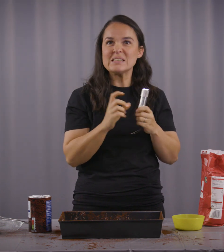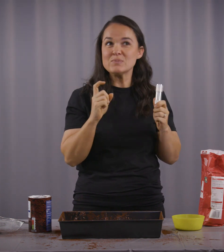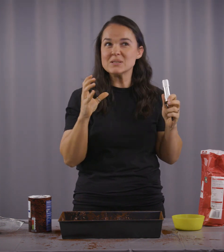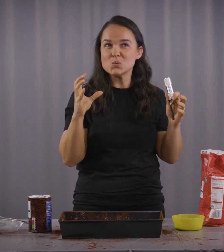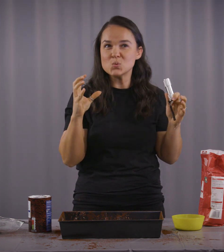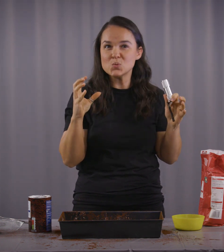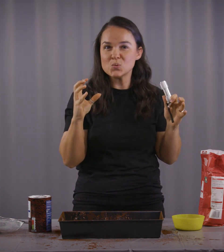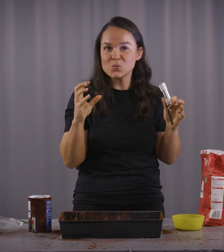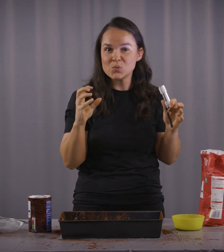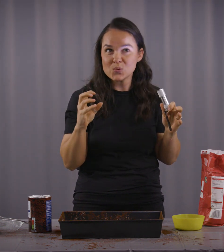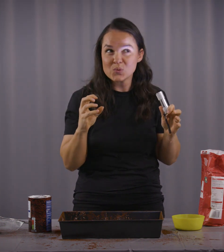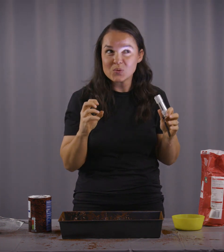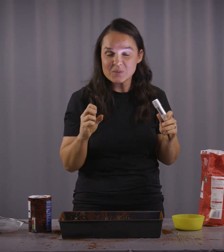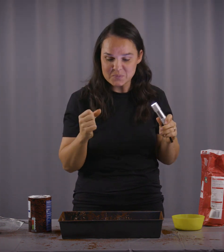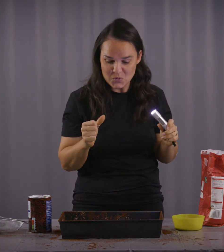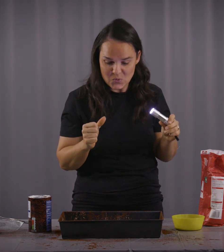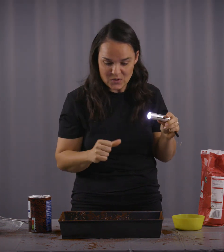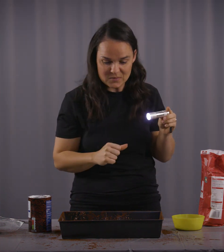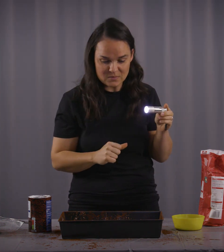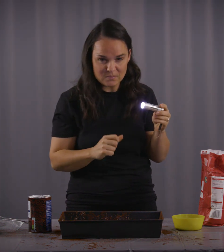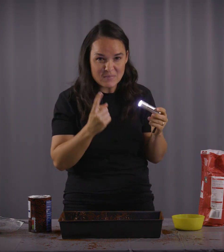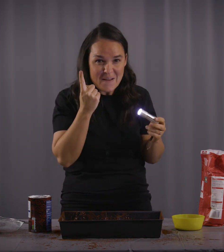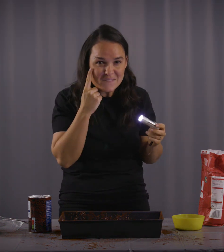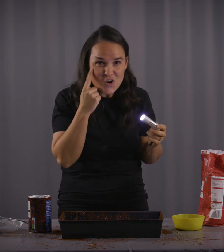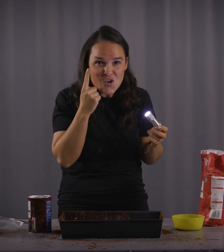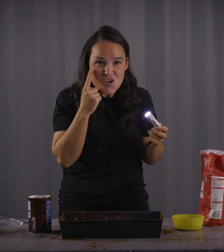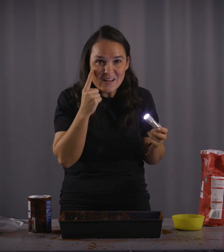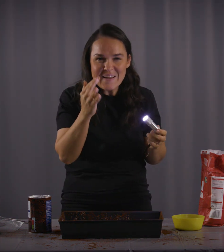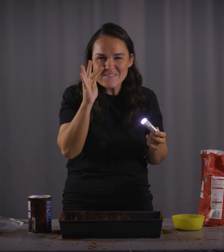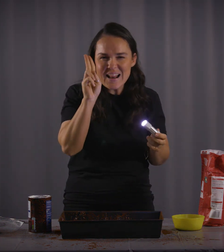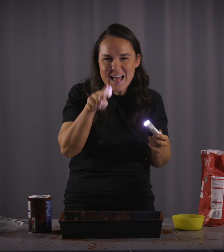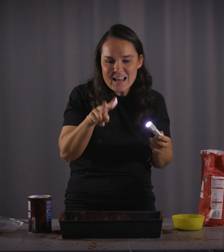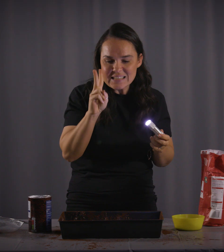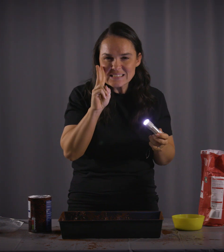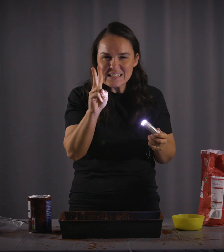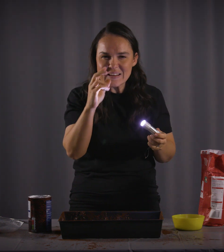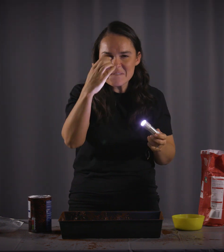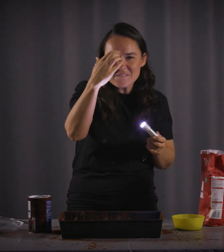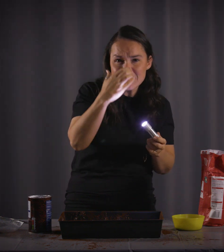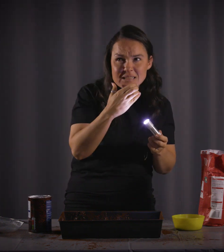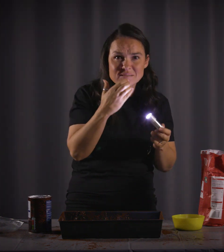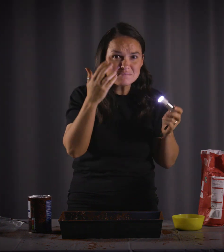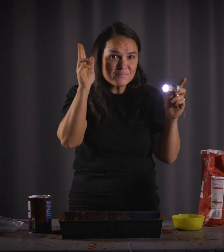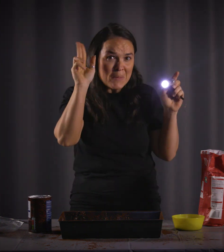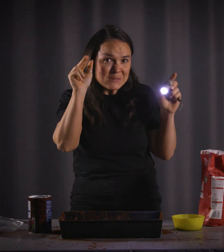Getting darker. There we go. Now, let's see if we can see any faces,